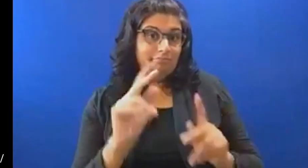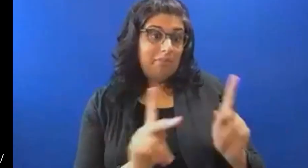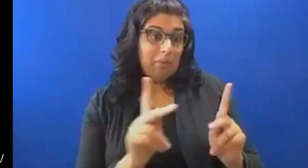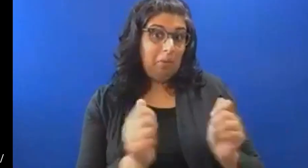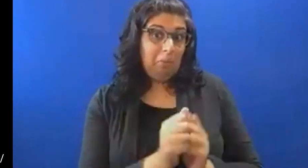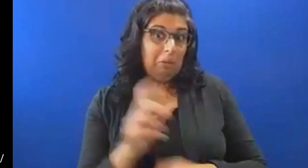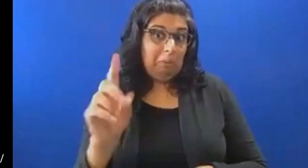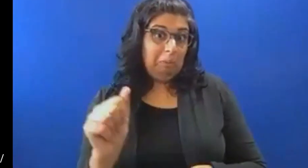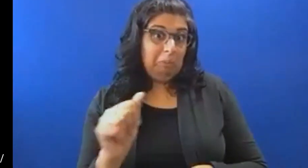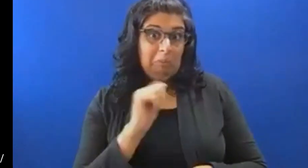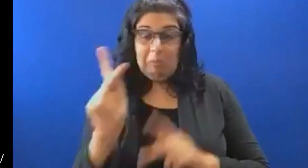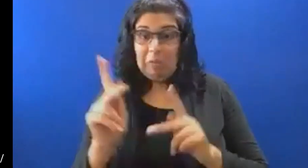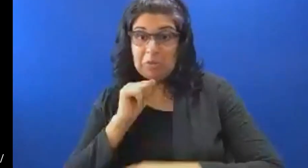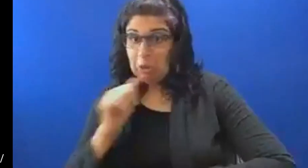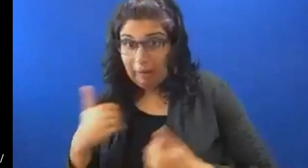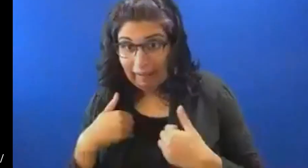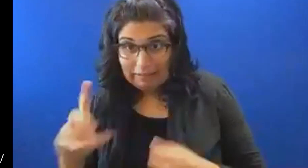don't have disabilities, and we're equally normal.